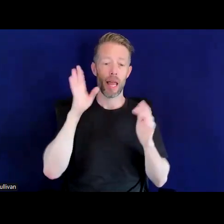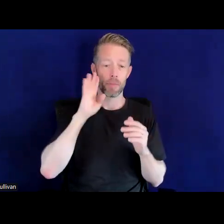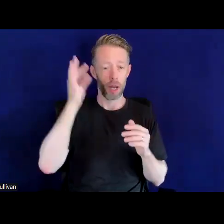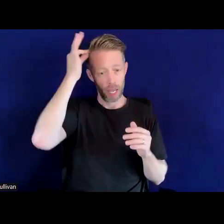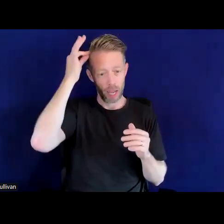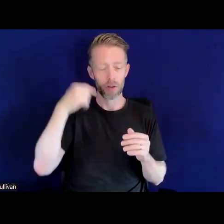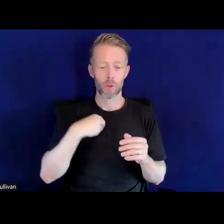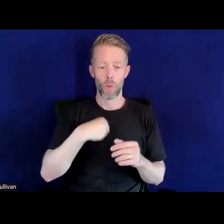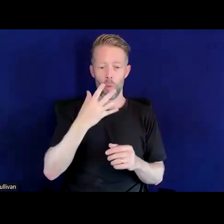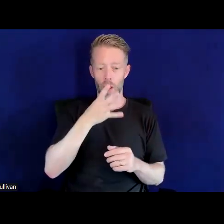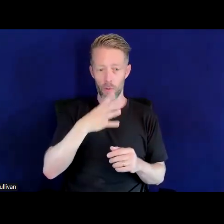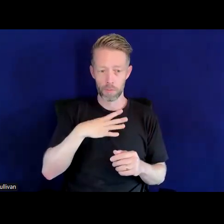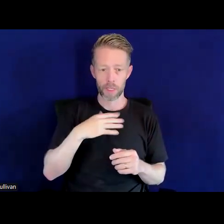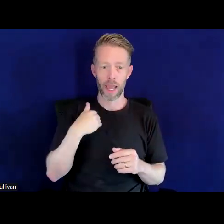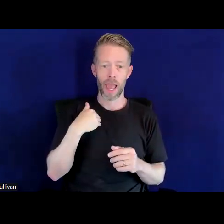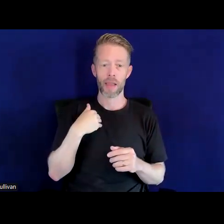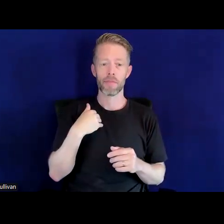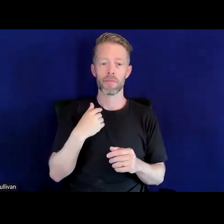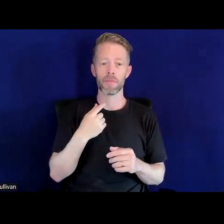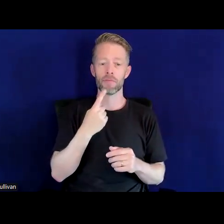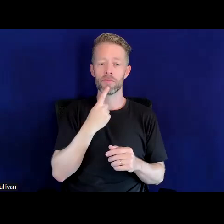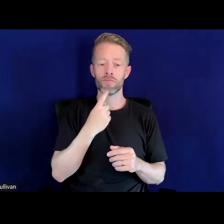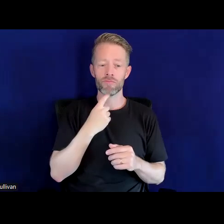brown hair. I'm white, and I'm wearing like rose-colored